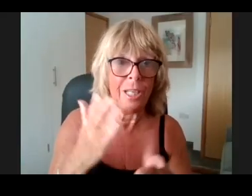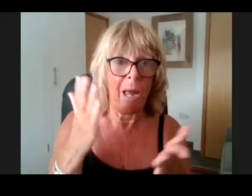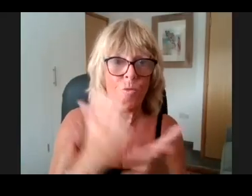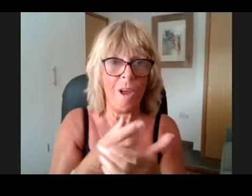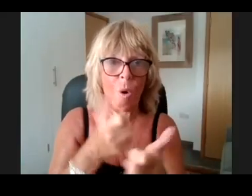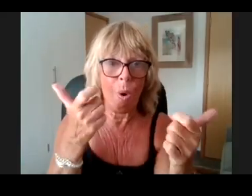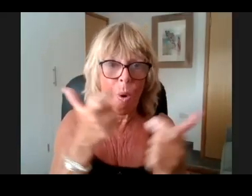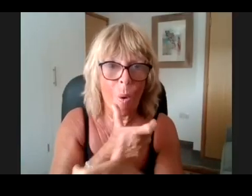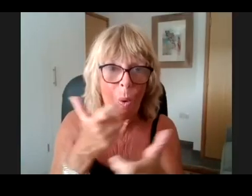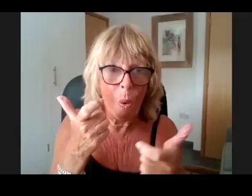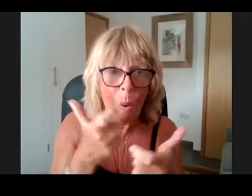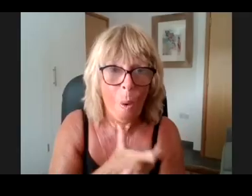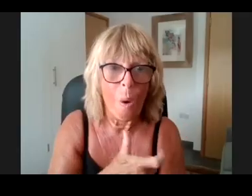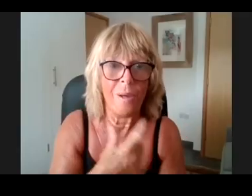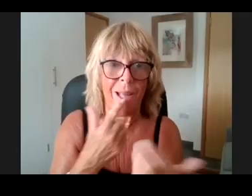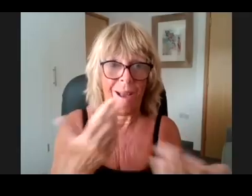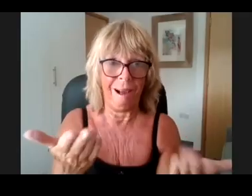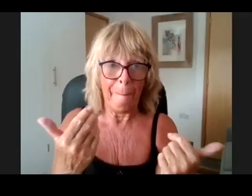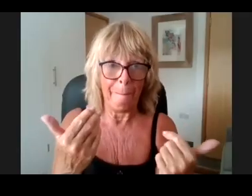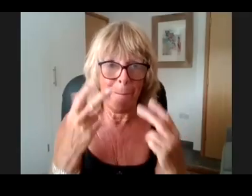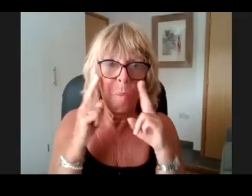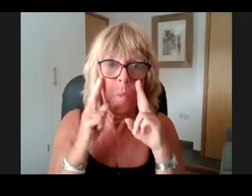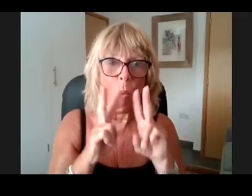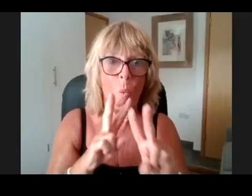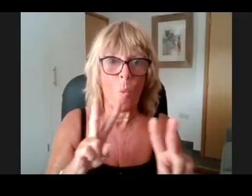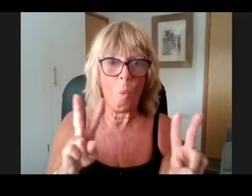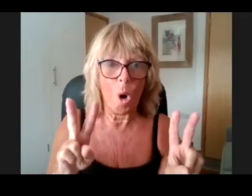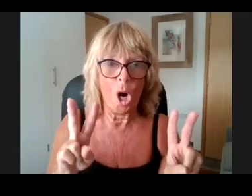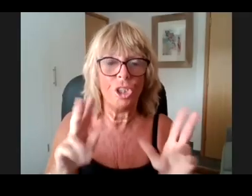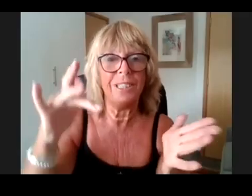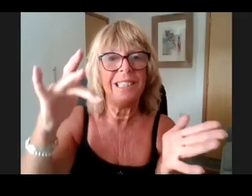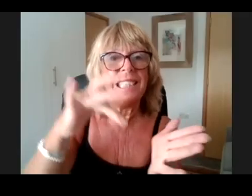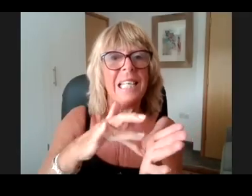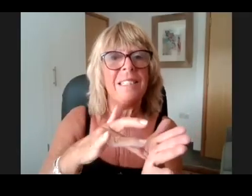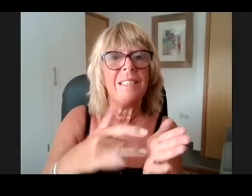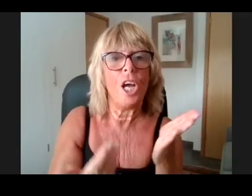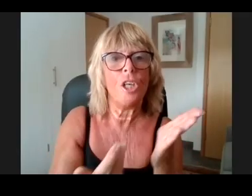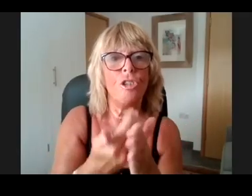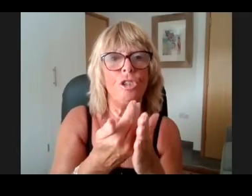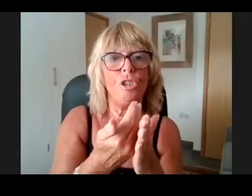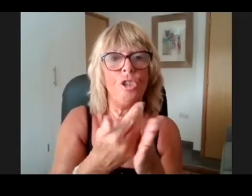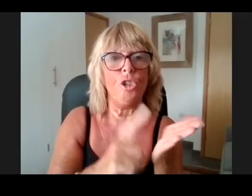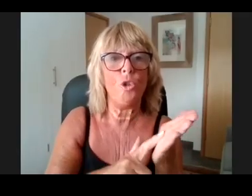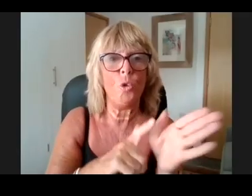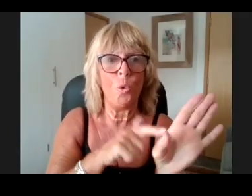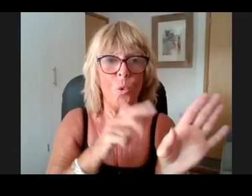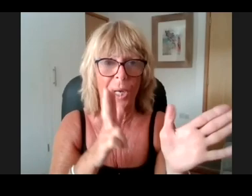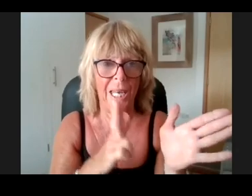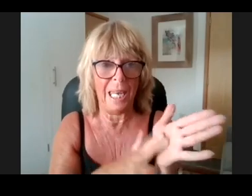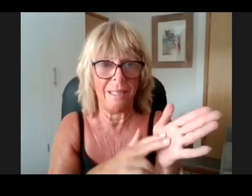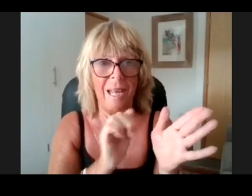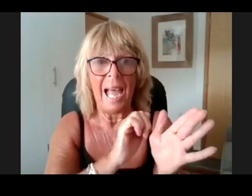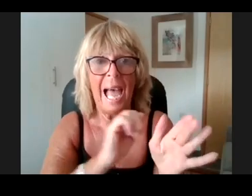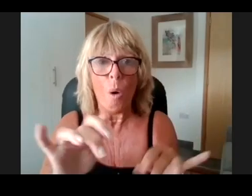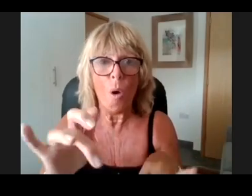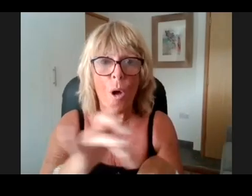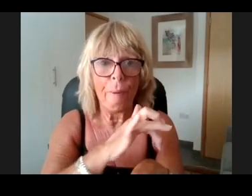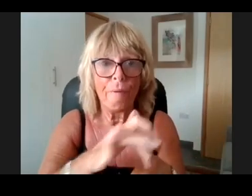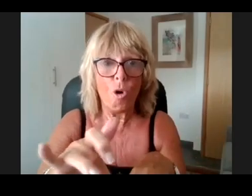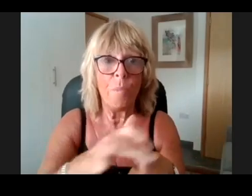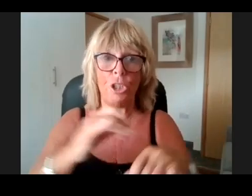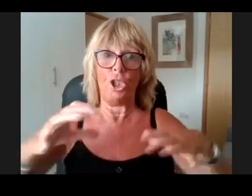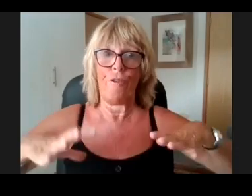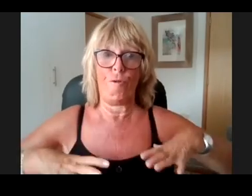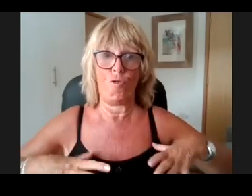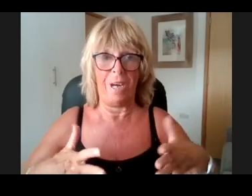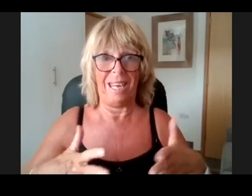you coming to see it it's at The Centre in Newlyn all our performances are free or by donation